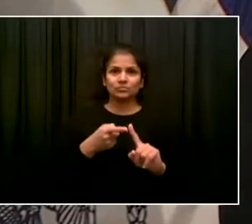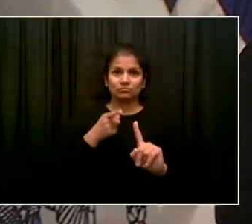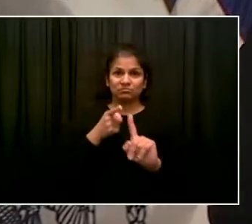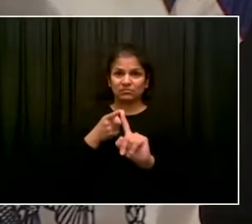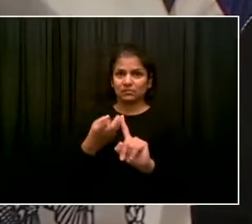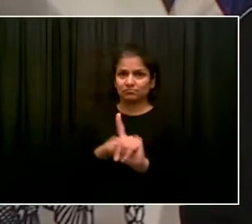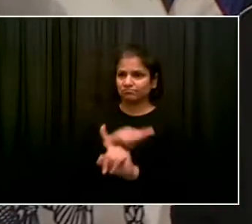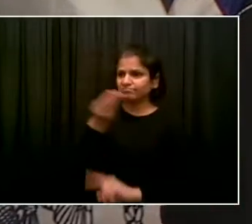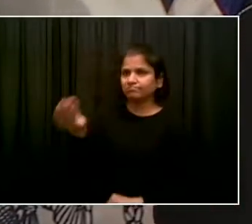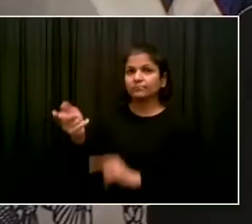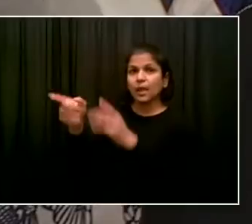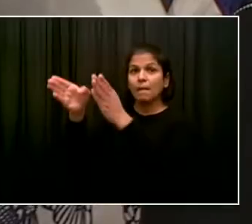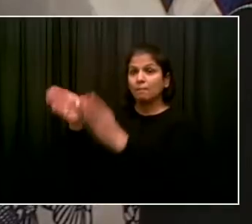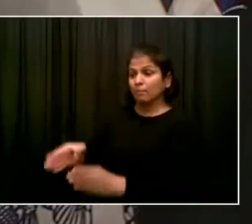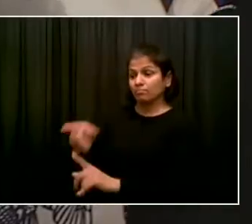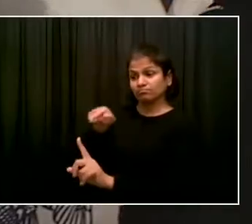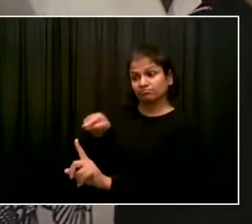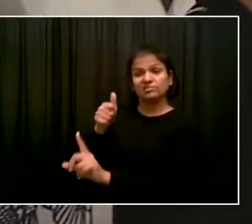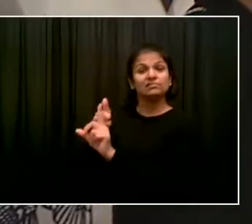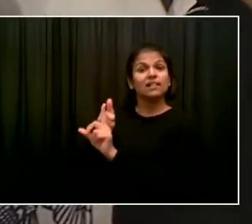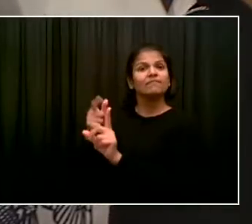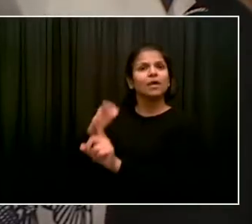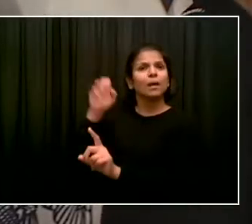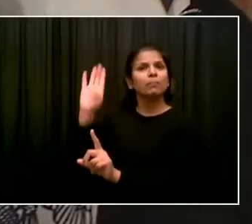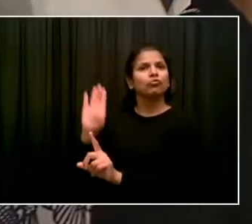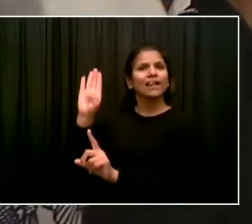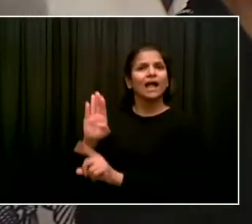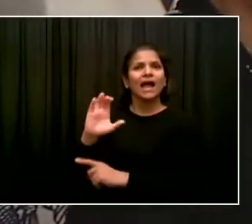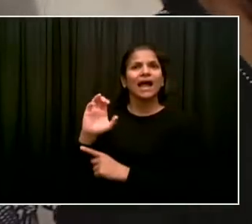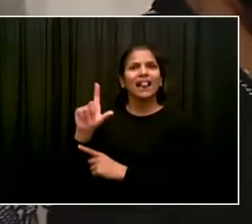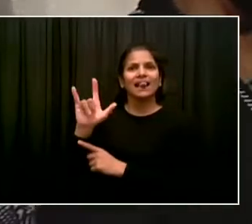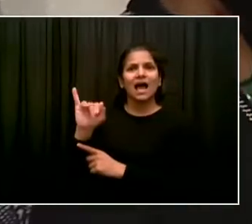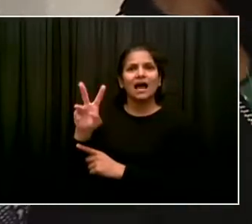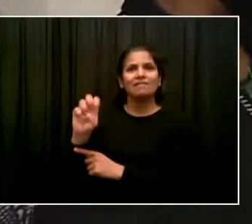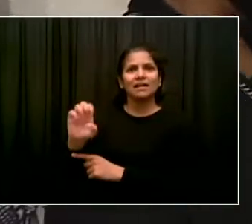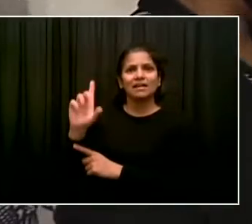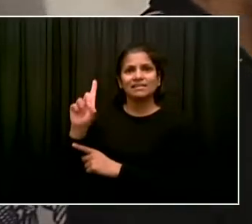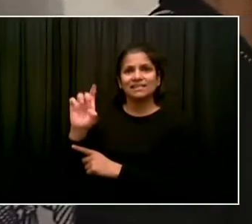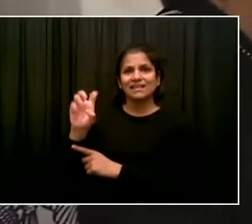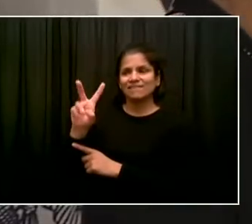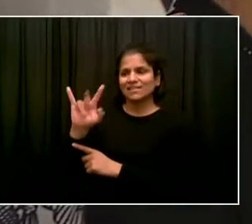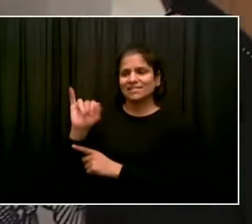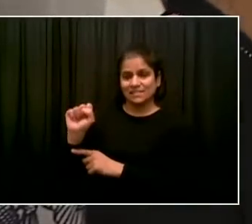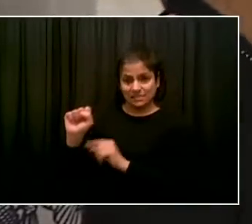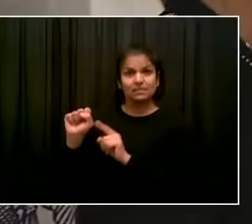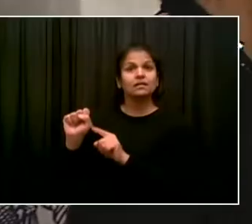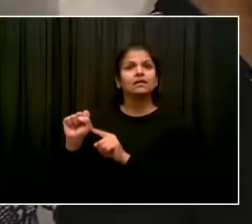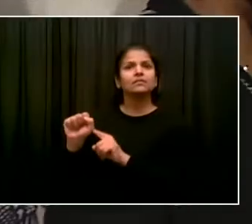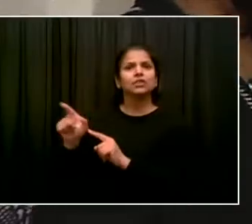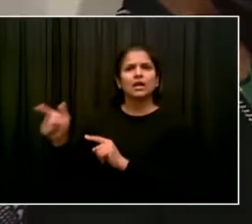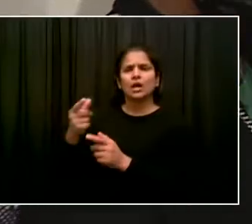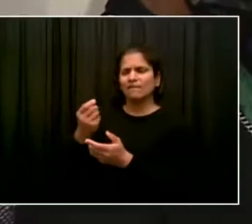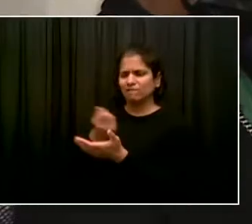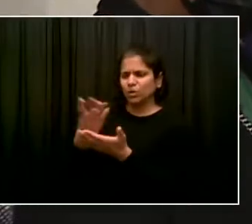KEY TO THE CITY TO A GREAT BROOKLYNITE, CLIVE DAVIS. WE HAD A